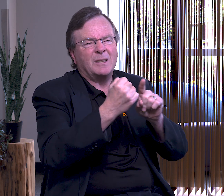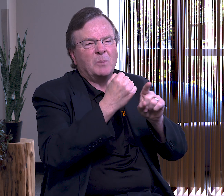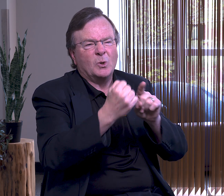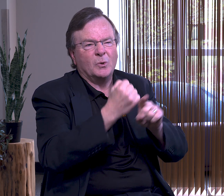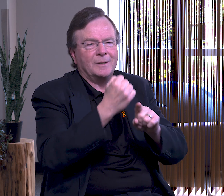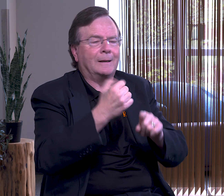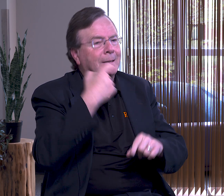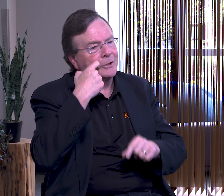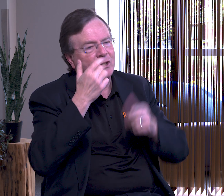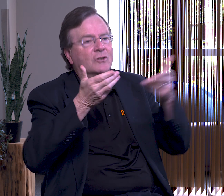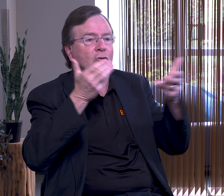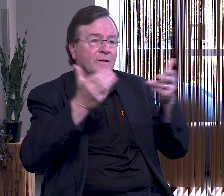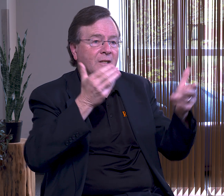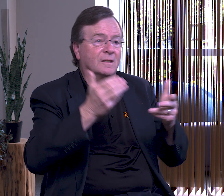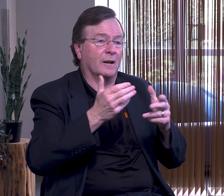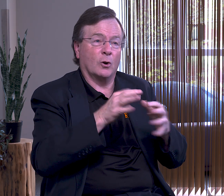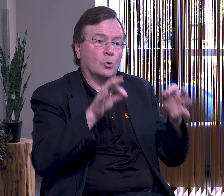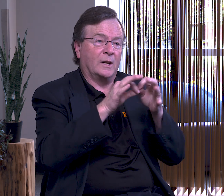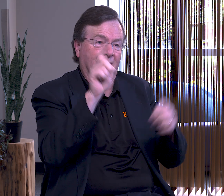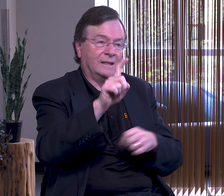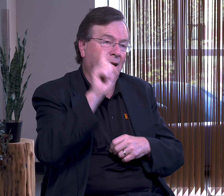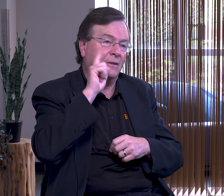abuse and addiction services that are critically needed